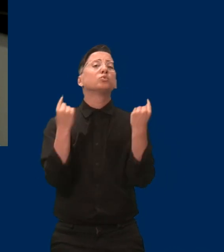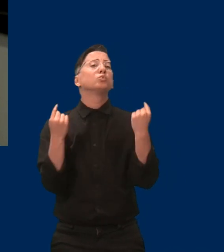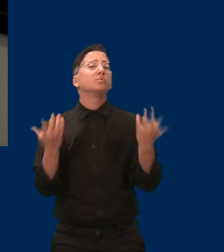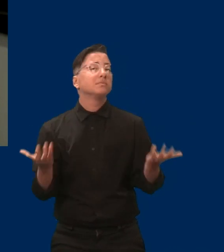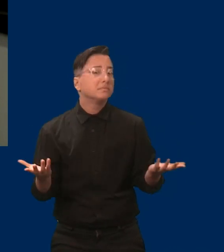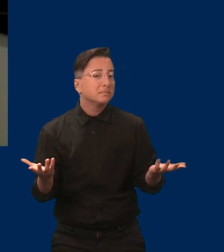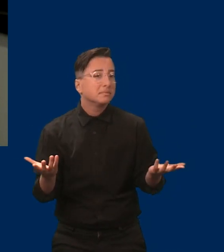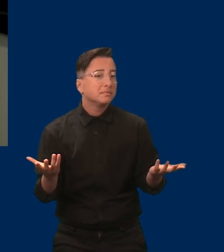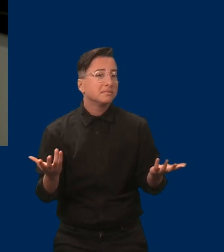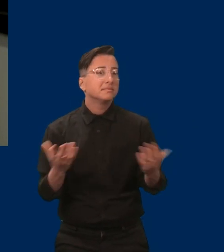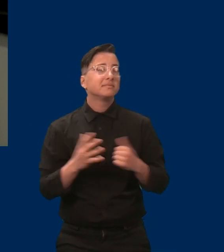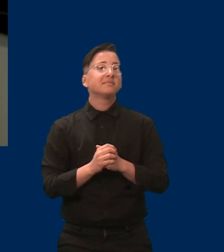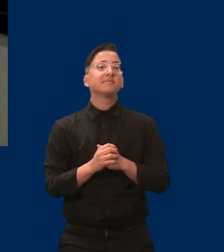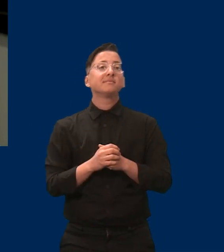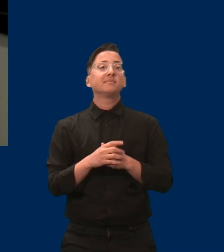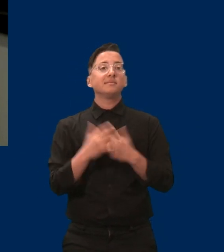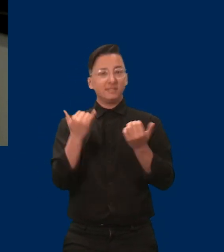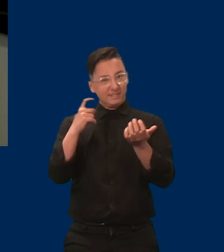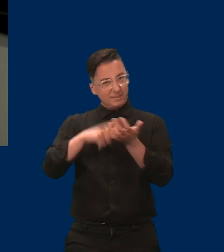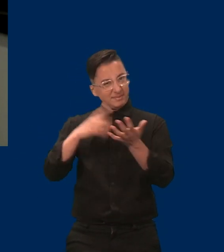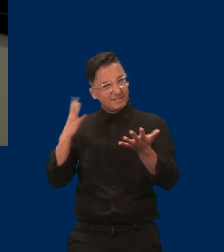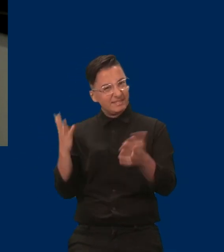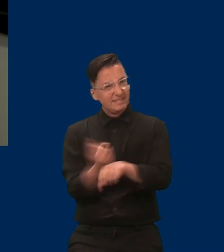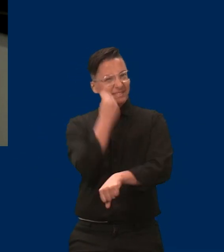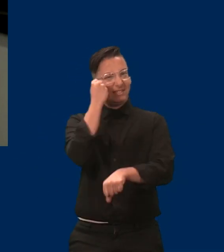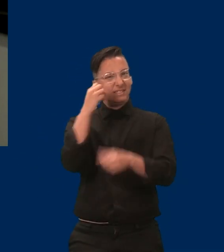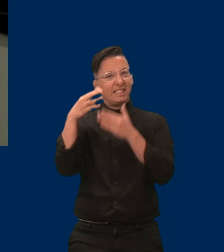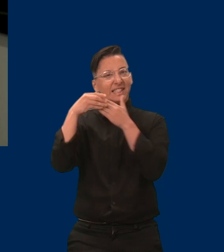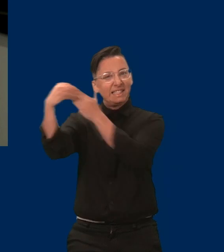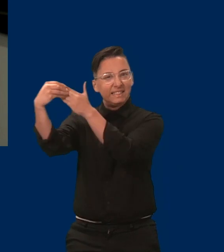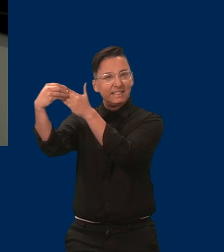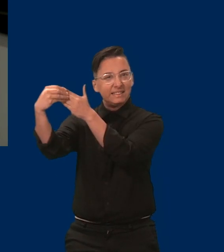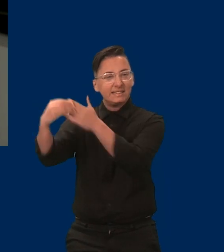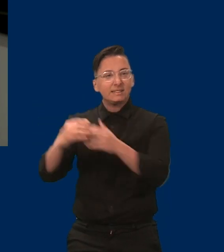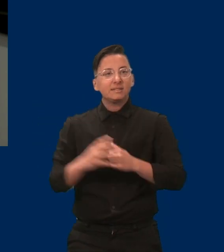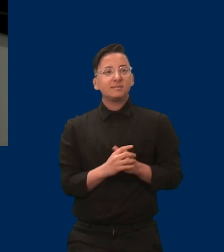I like the fact that you have a 34-33 Senate,